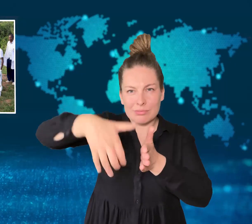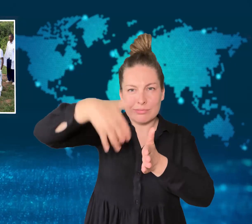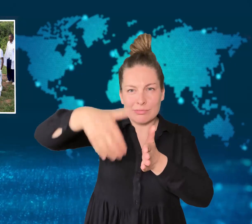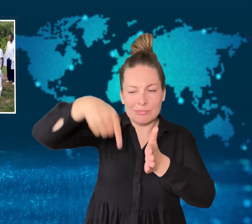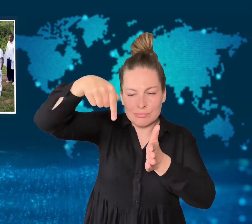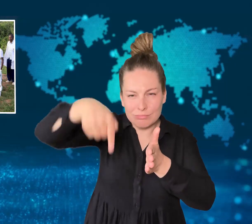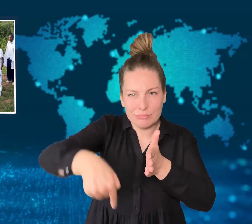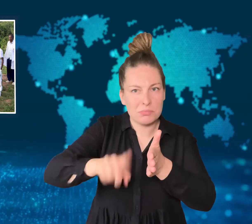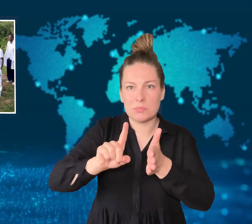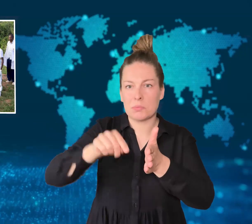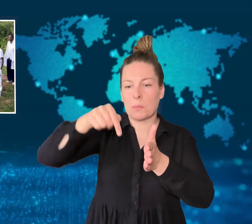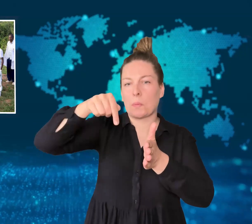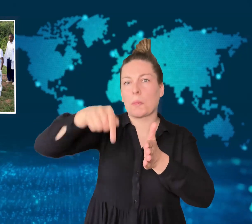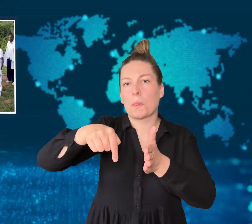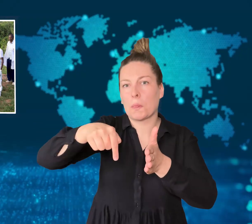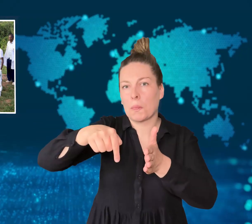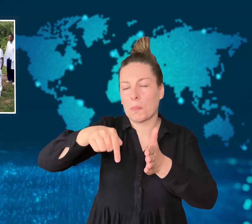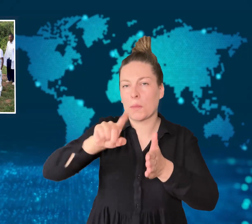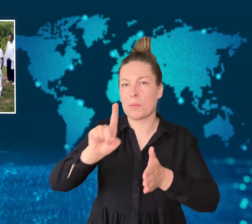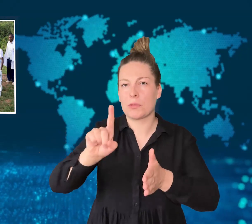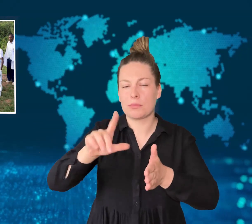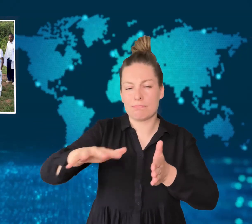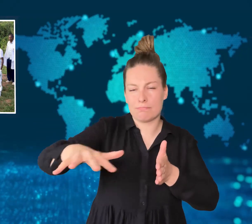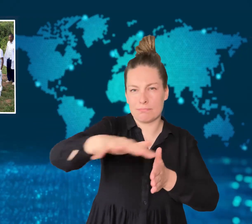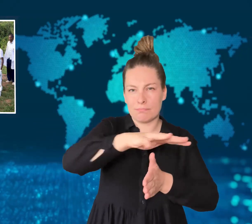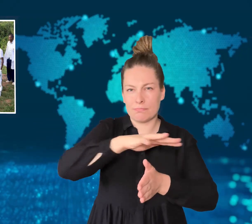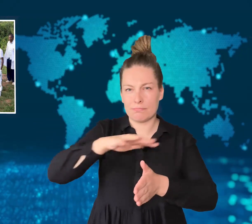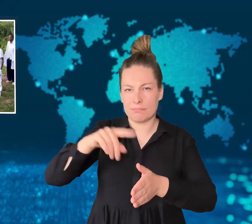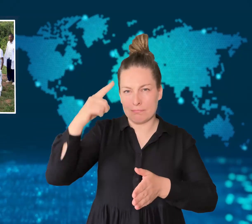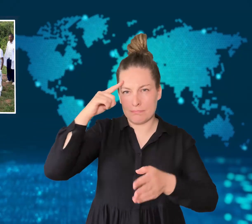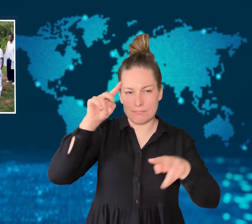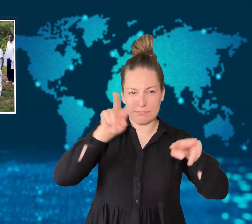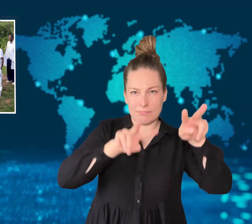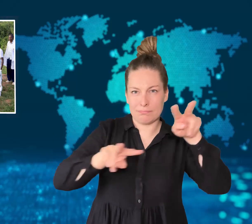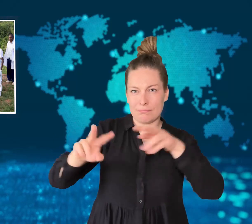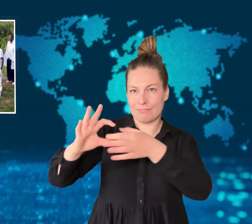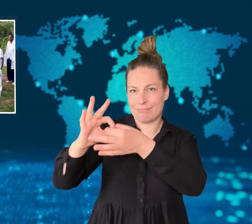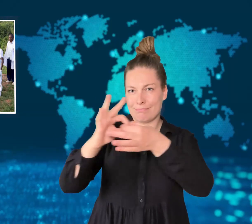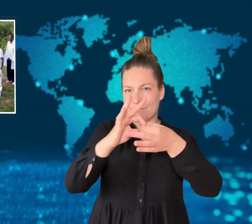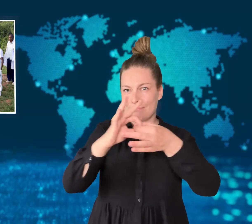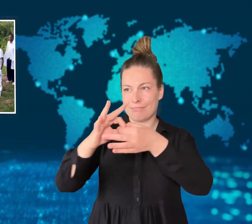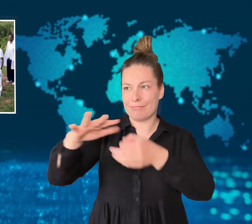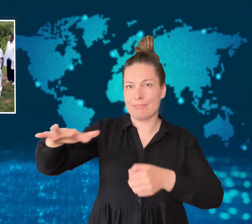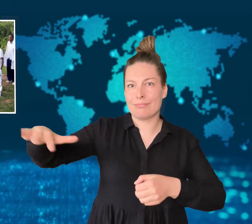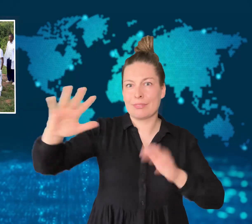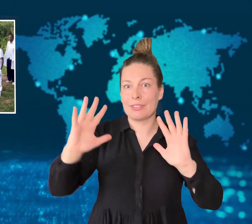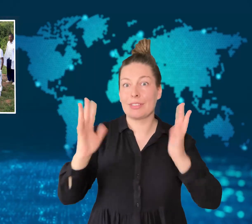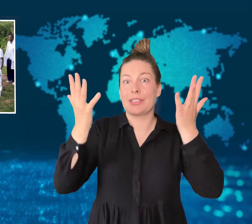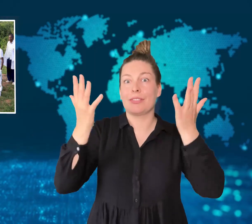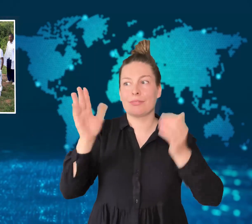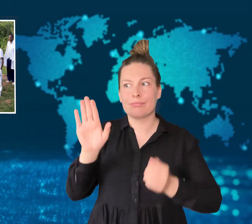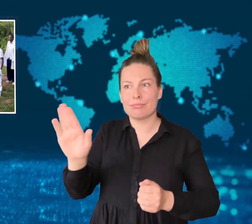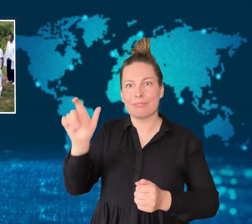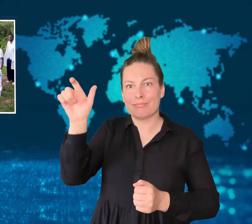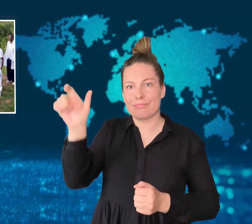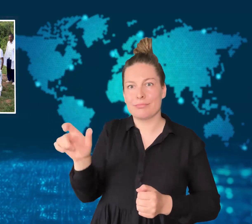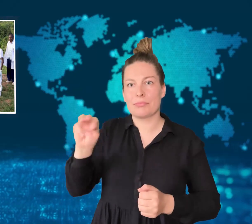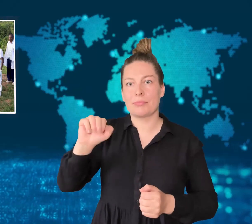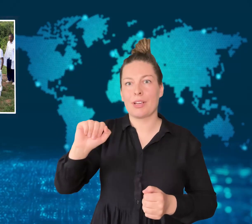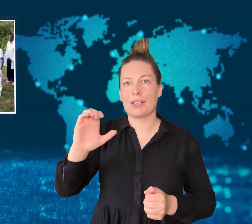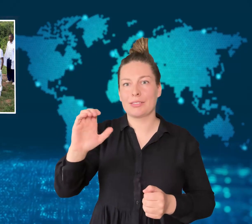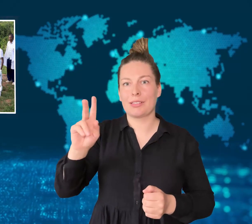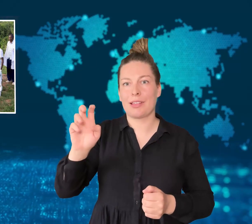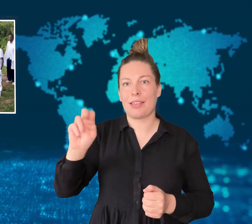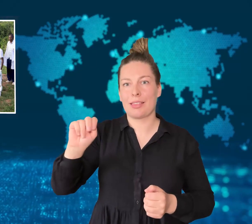Mackenzie's followers lived.